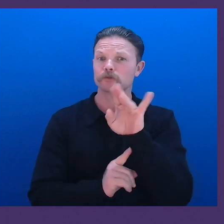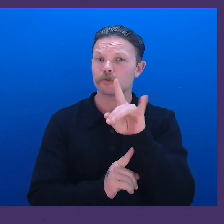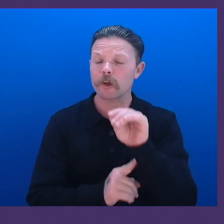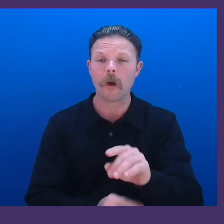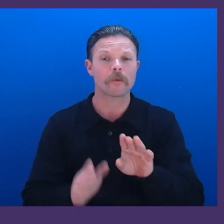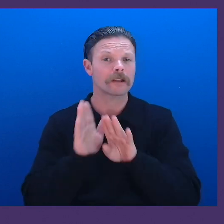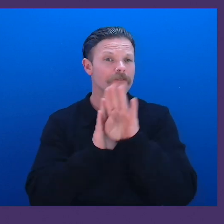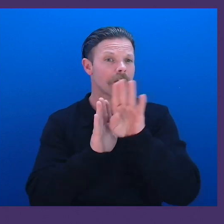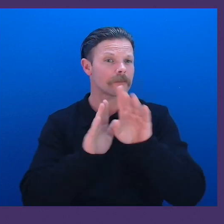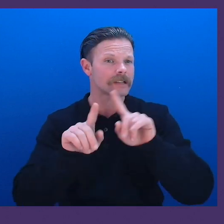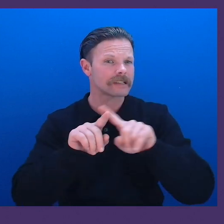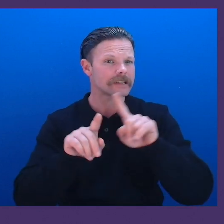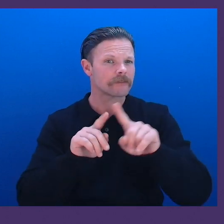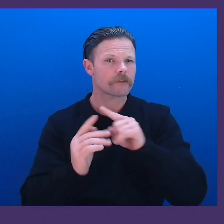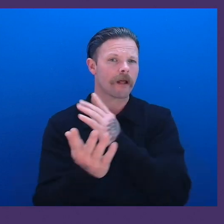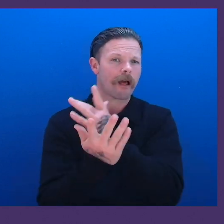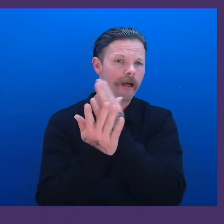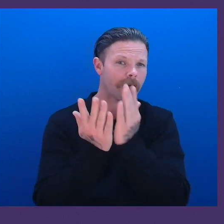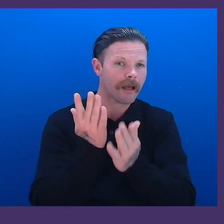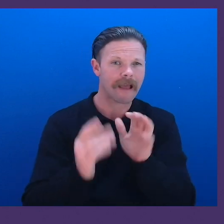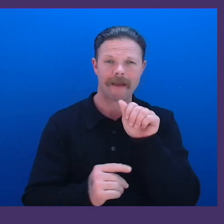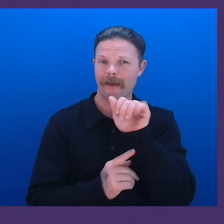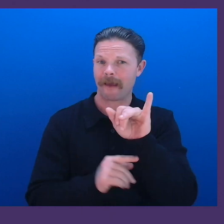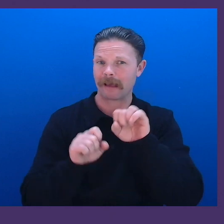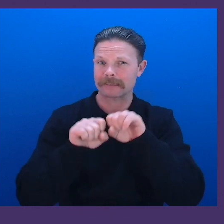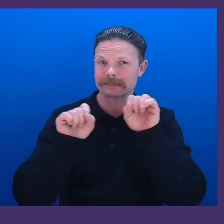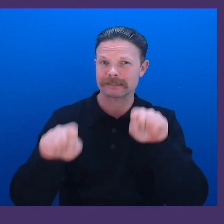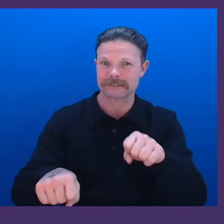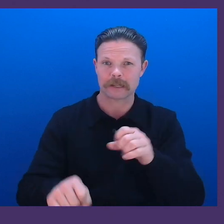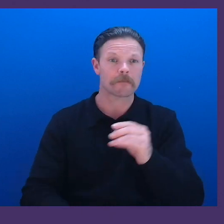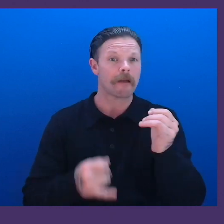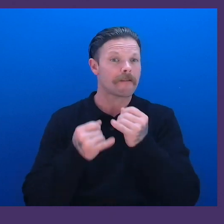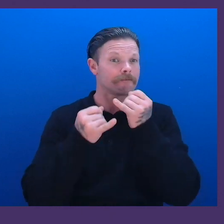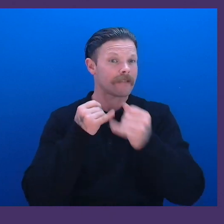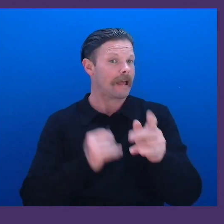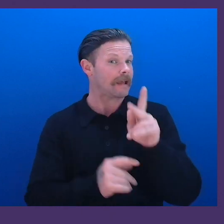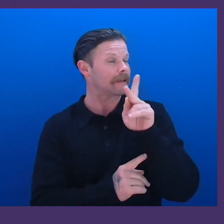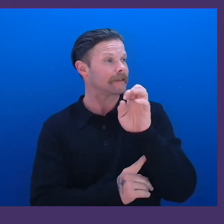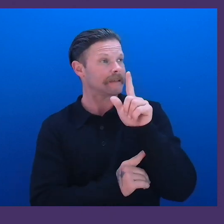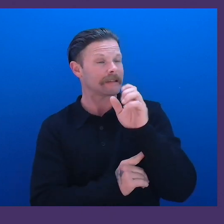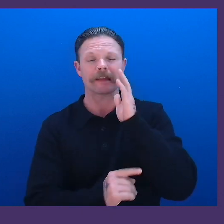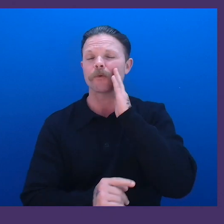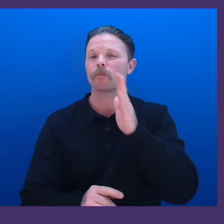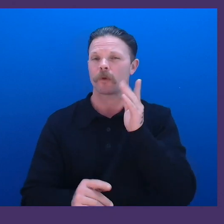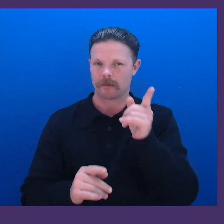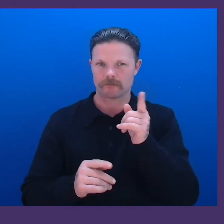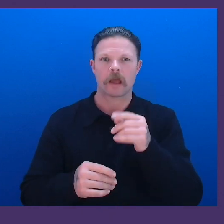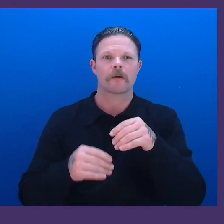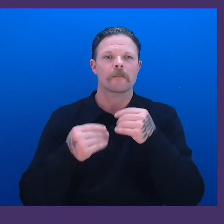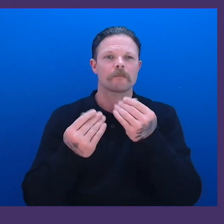And finally, Keely will share practical ways and resources for people with disabilities to leverage AI technology